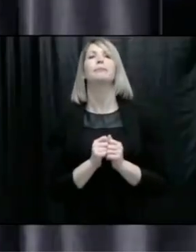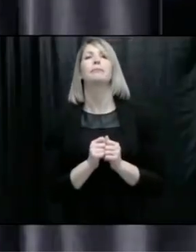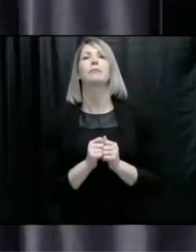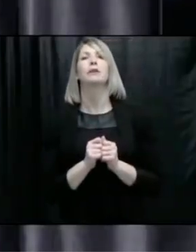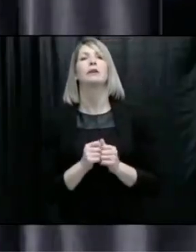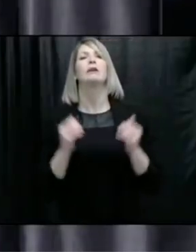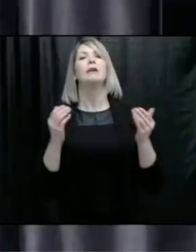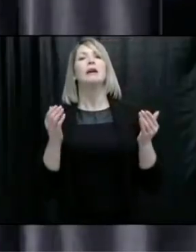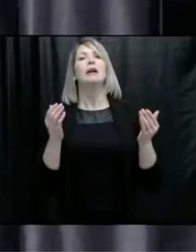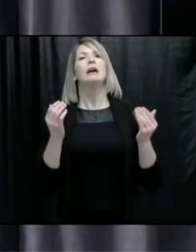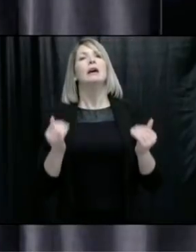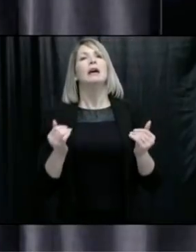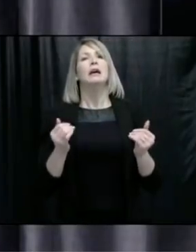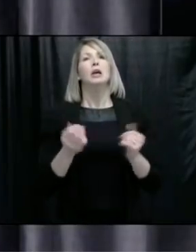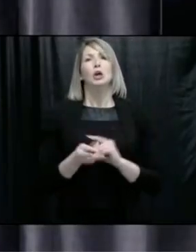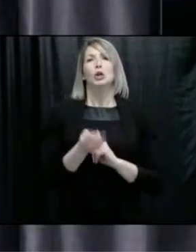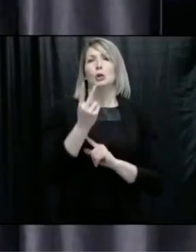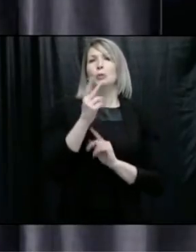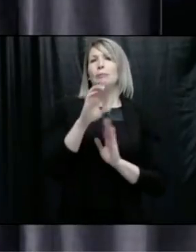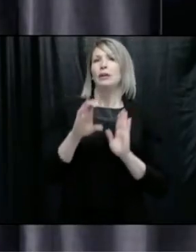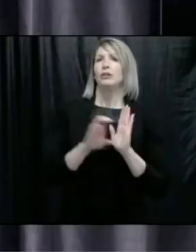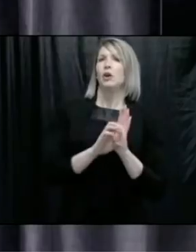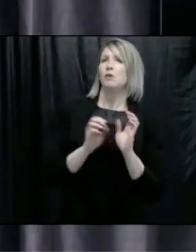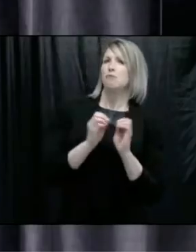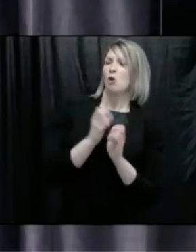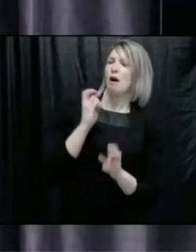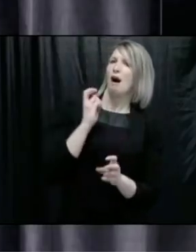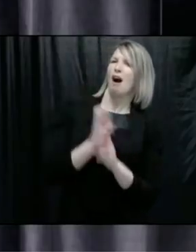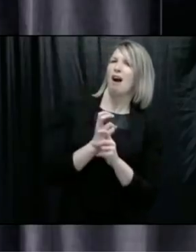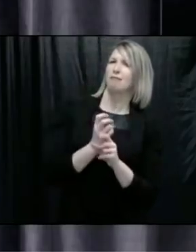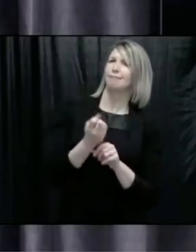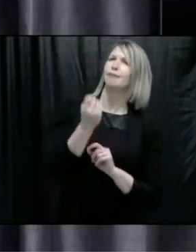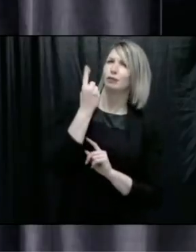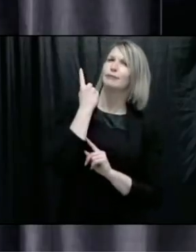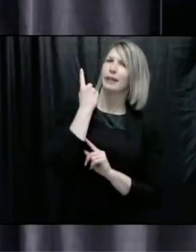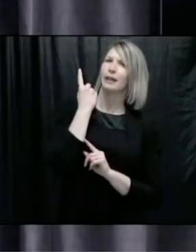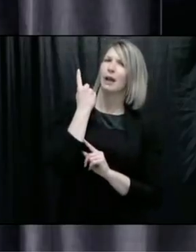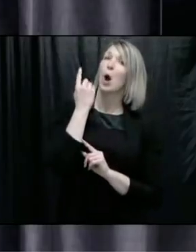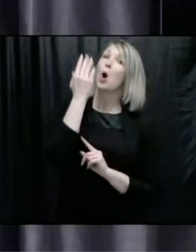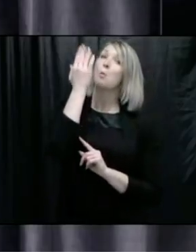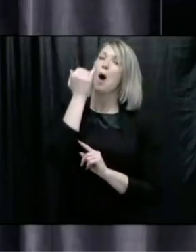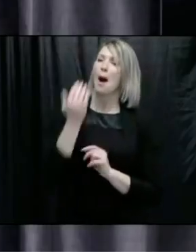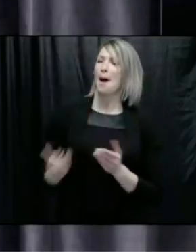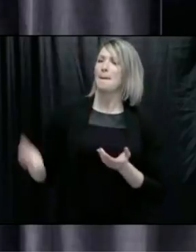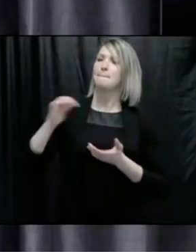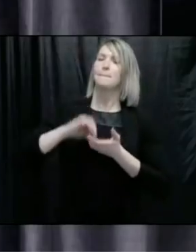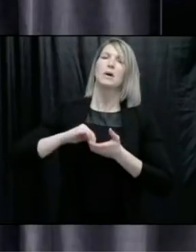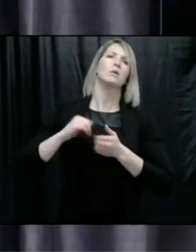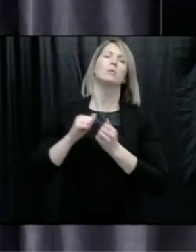THE NEXT TWO SLIDES ARE A LITTLE BIT HARDER TO EXPLAIN. AND THIS IS DONE WITH